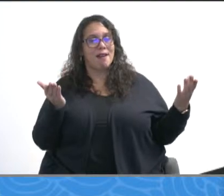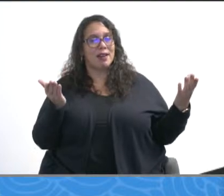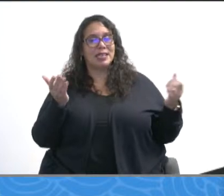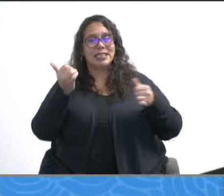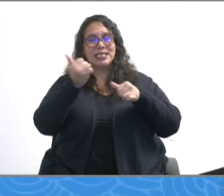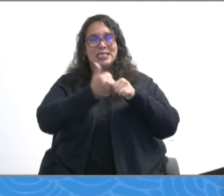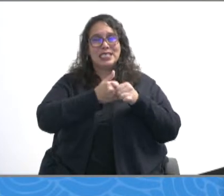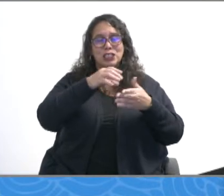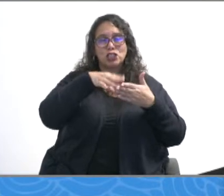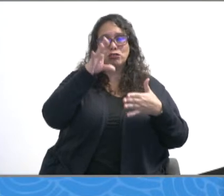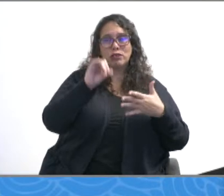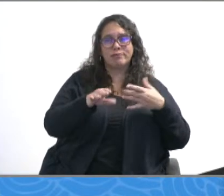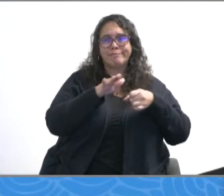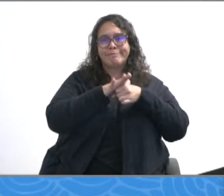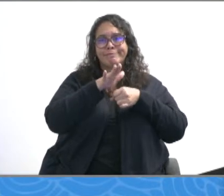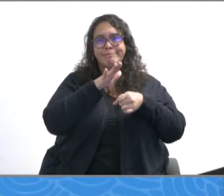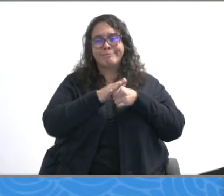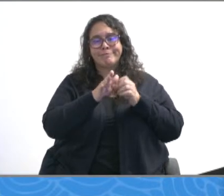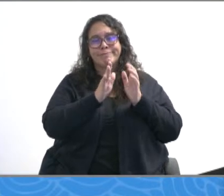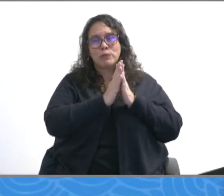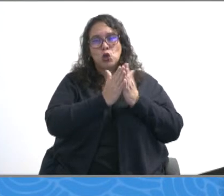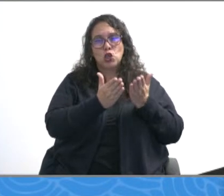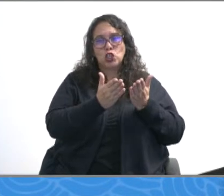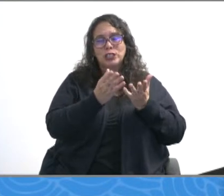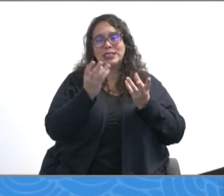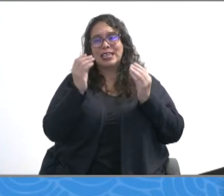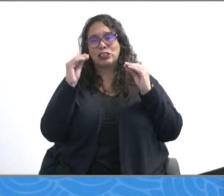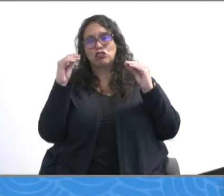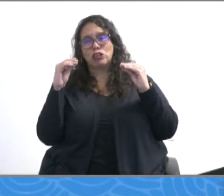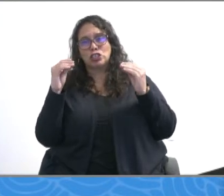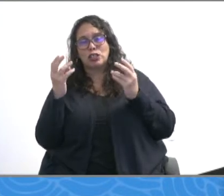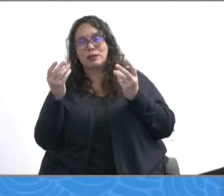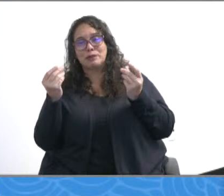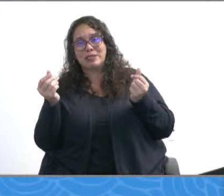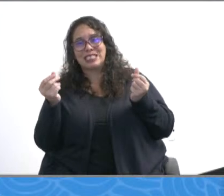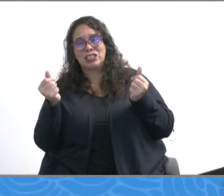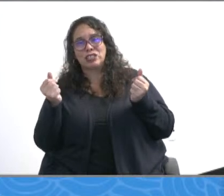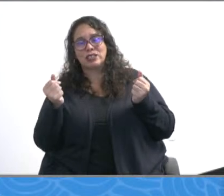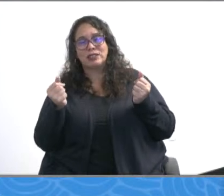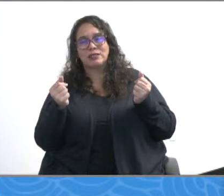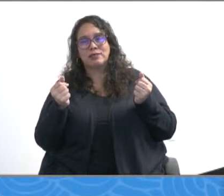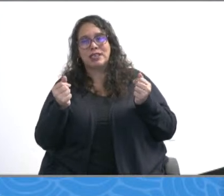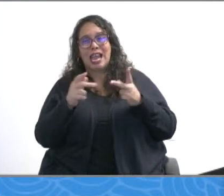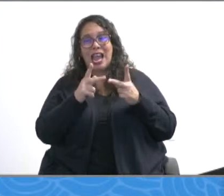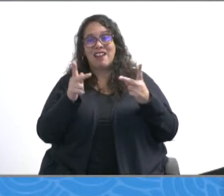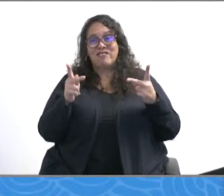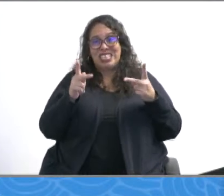with sufficient textbooks and instructional materials. In terms of our facilities,